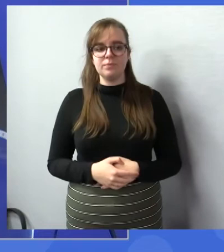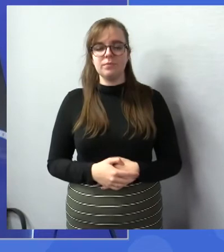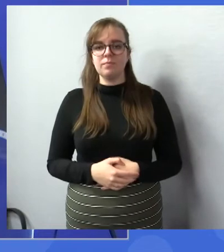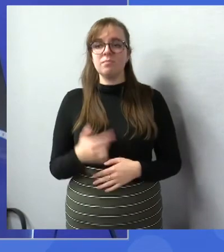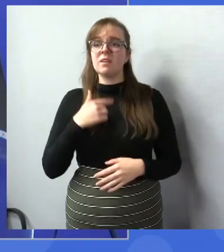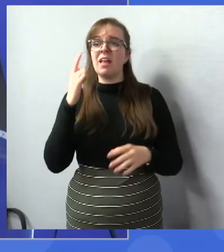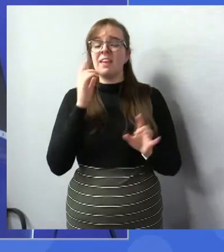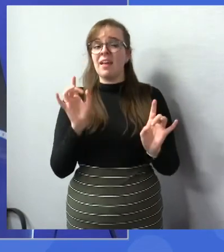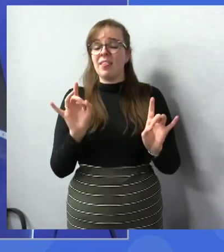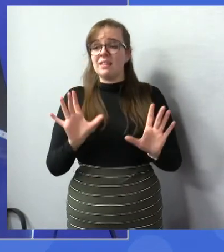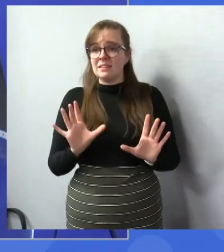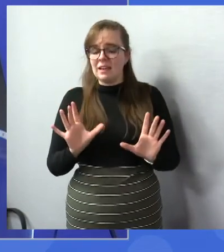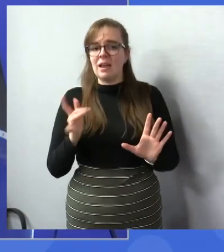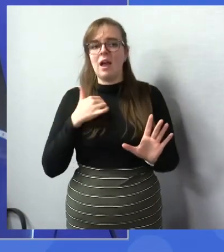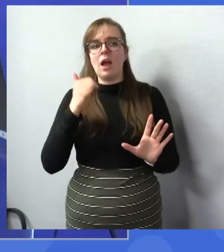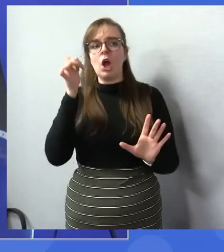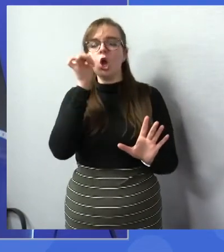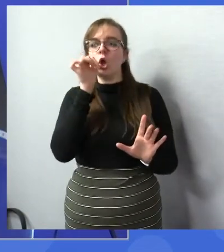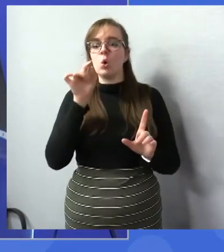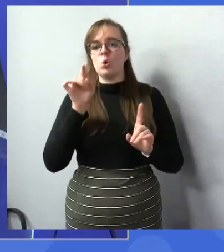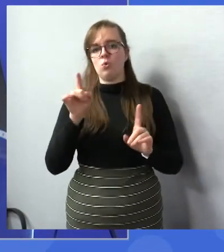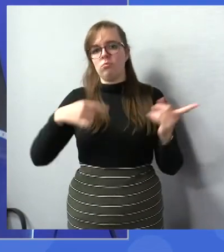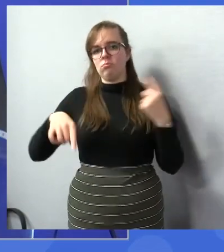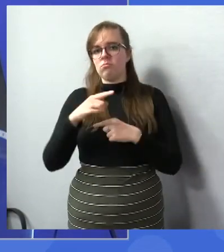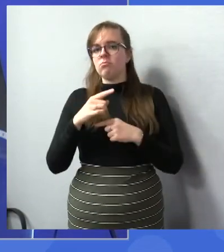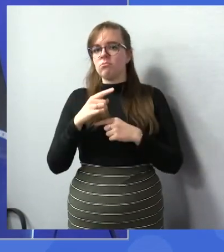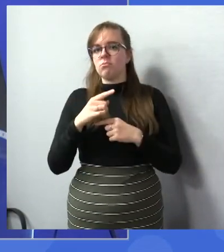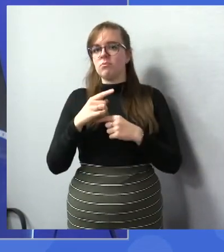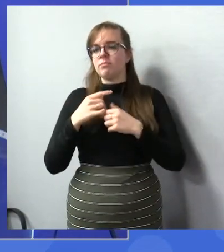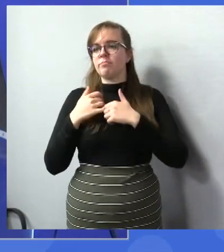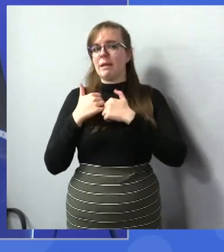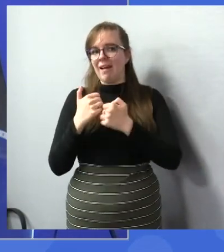to say I know we've you have very kindly caught us up with lunch time so if you